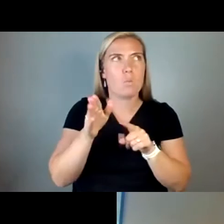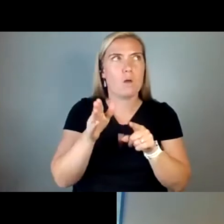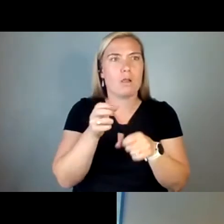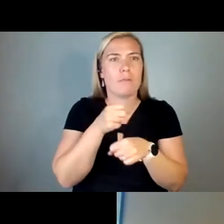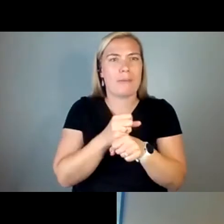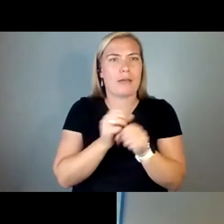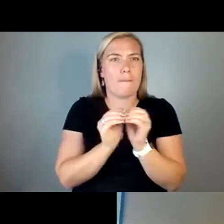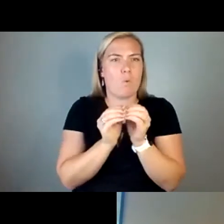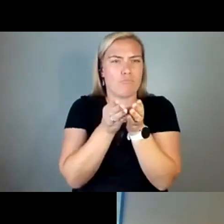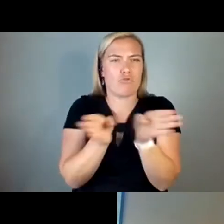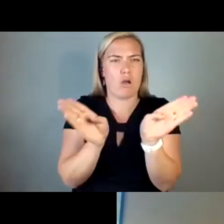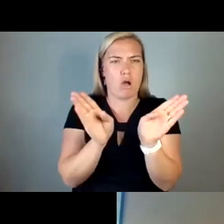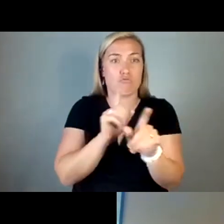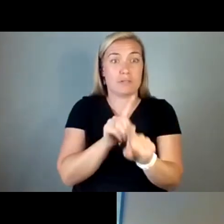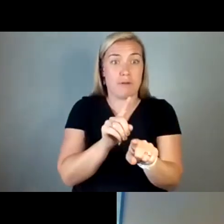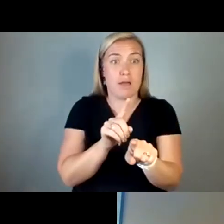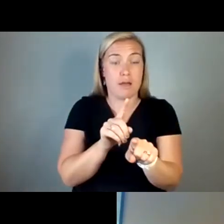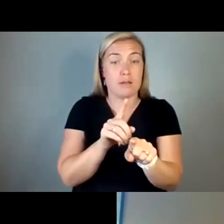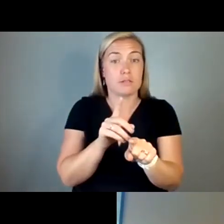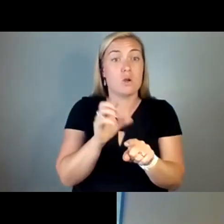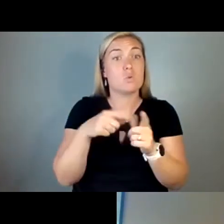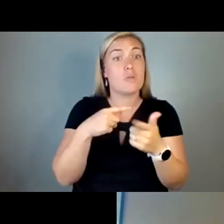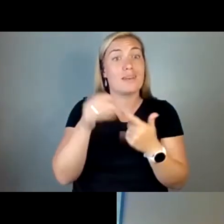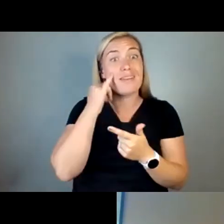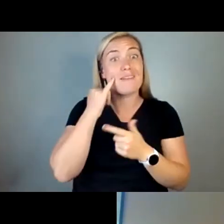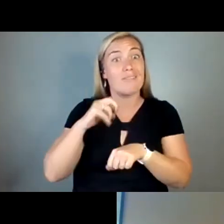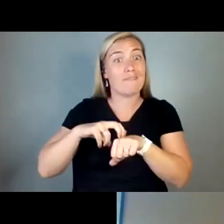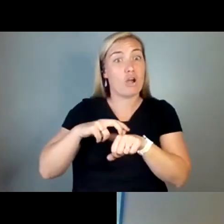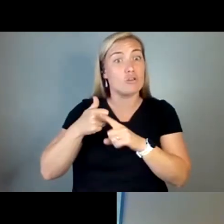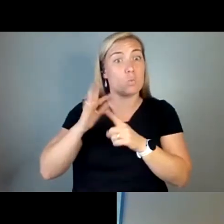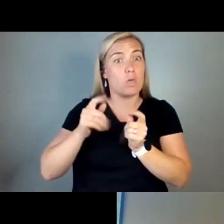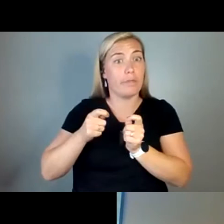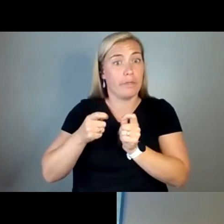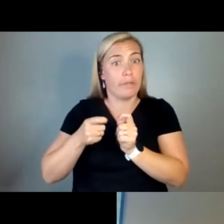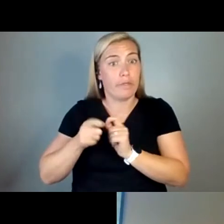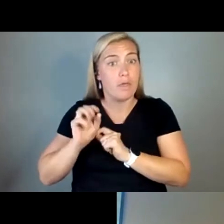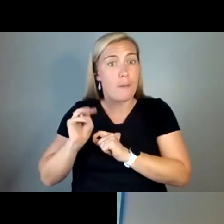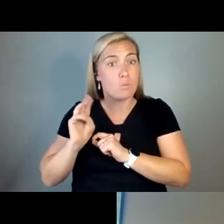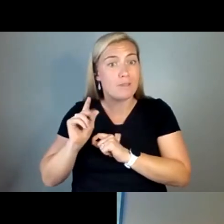if the virus continues mutate and change itself. You still have good neutralizing antibodies.